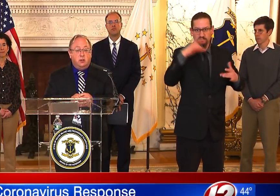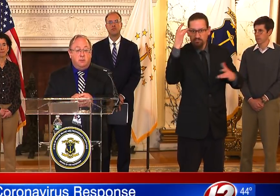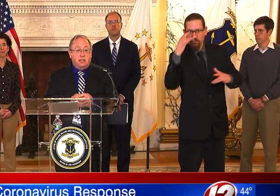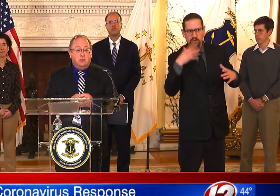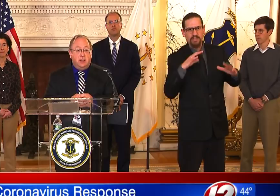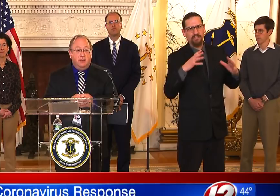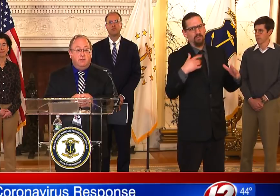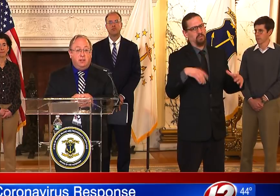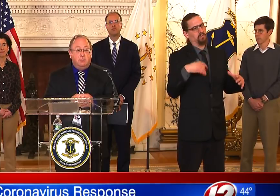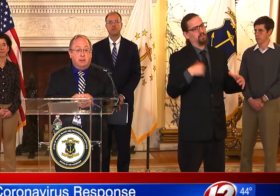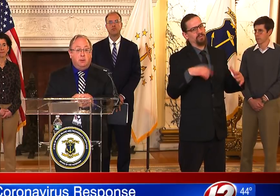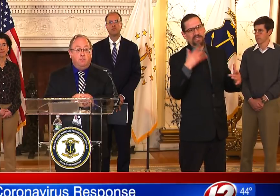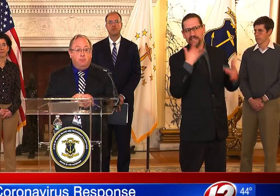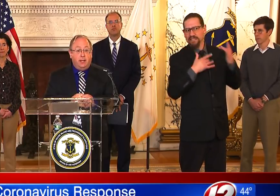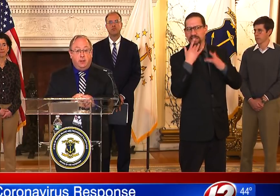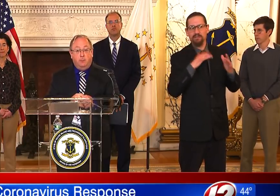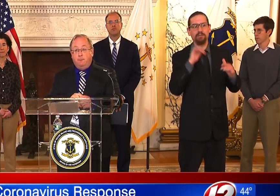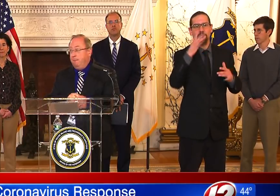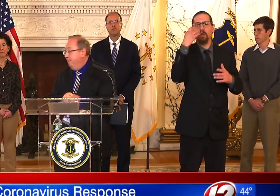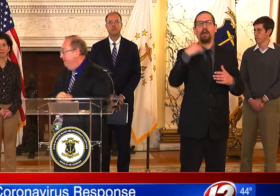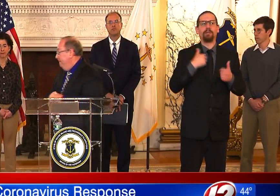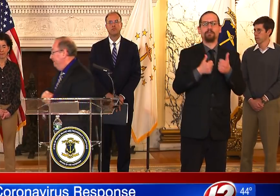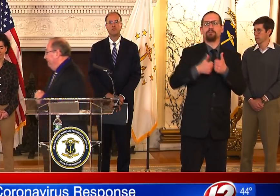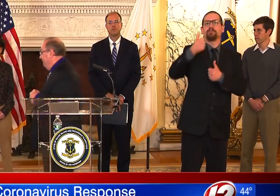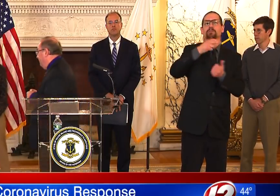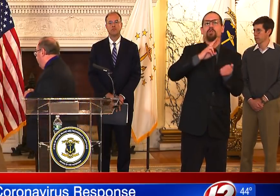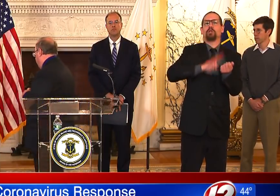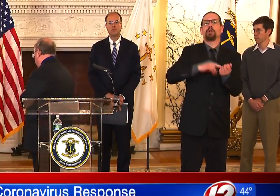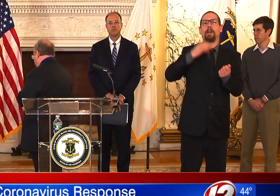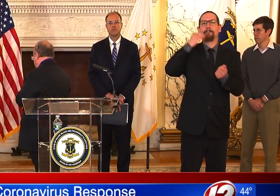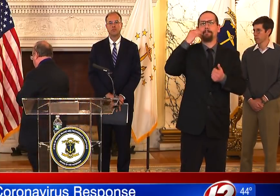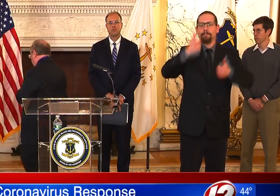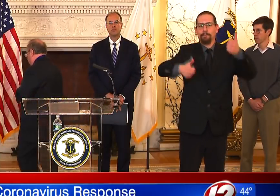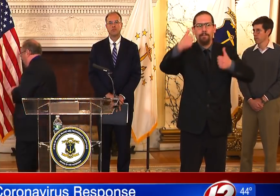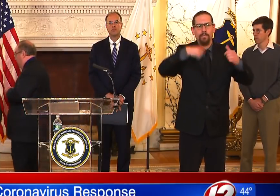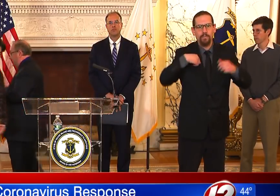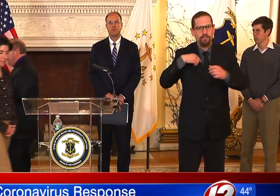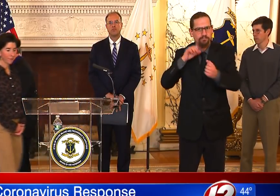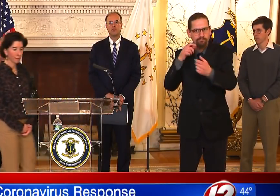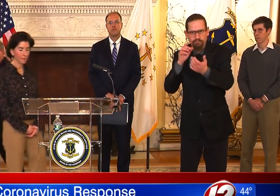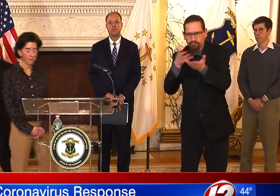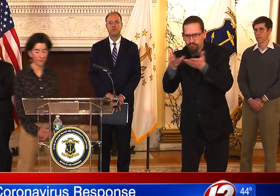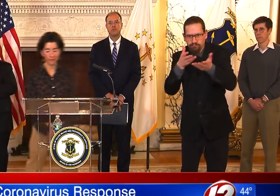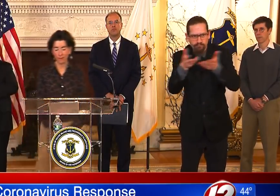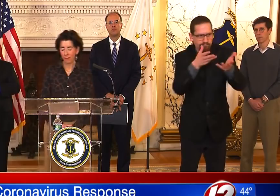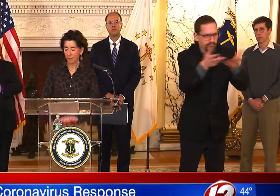POPULATION. WE ARE CONCERNED ABOUT THIS. WE ARE WORKING WITH THE MEDICAL DIRECTORS TO BE THE BEST WE CAN FOR THESE PEOPLE.